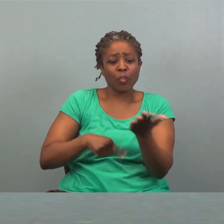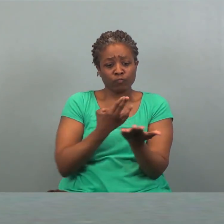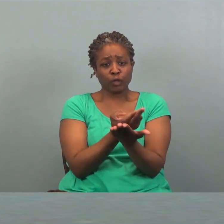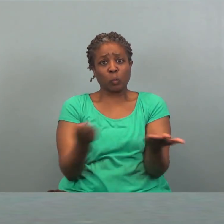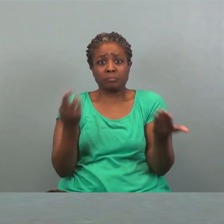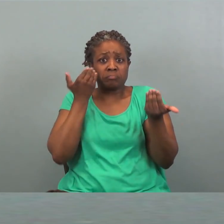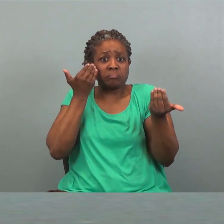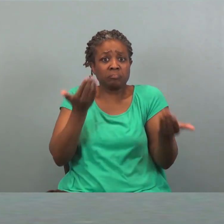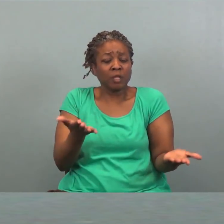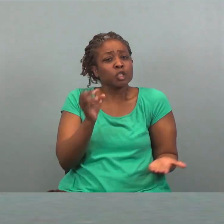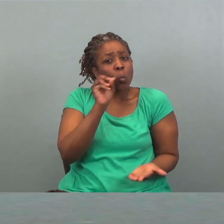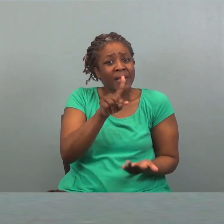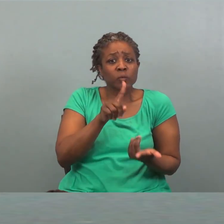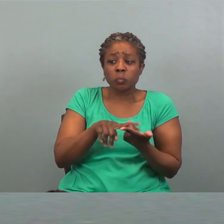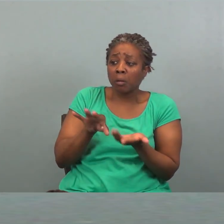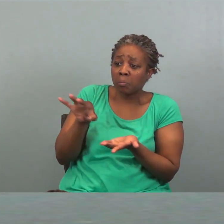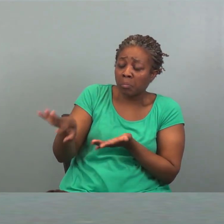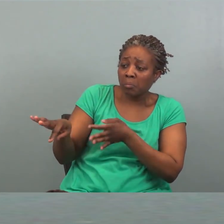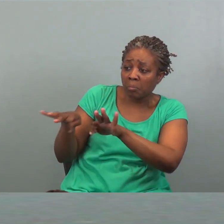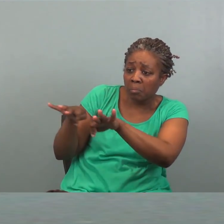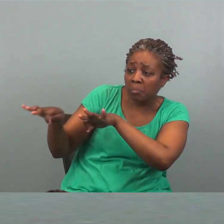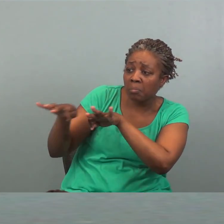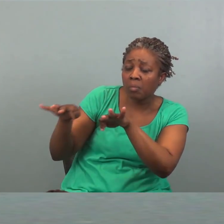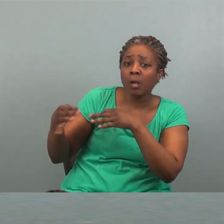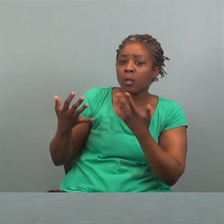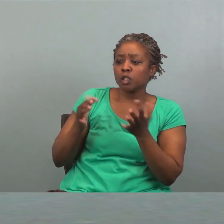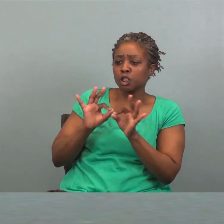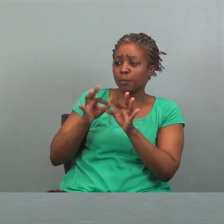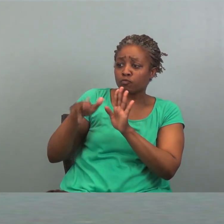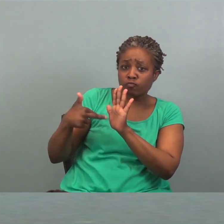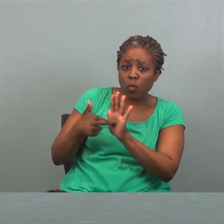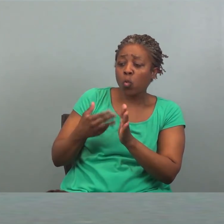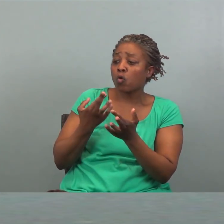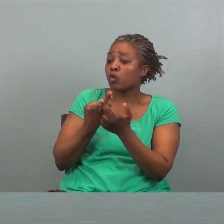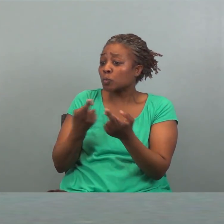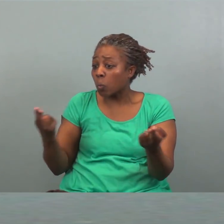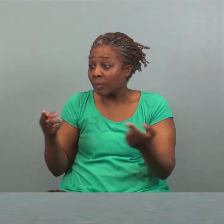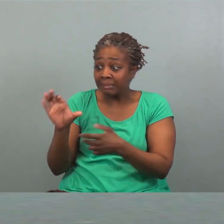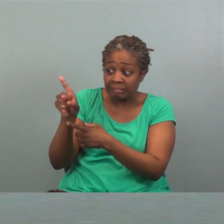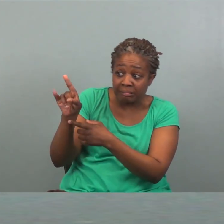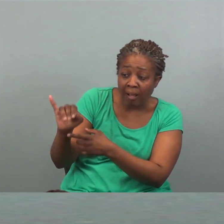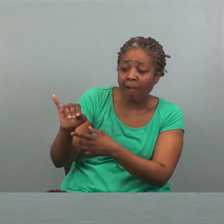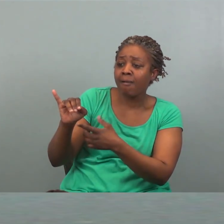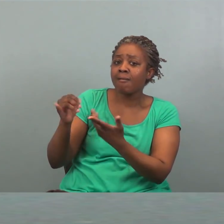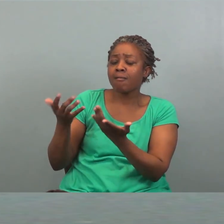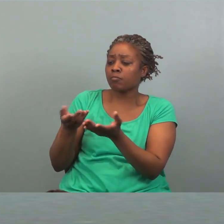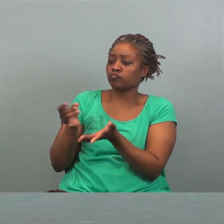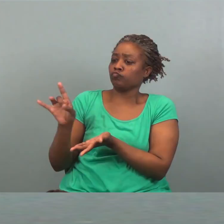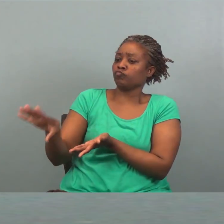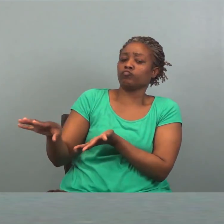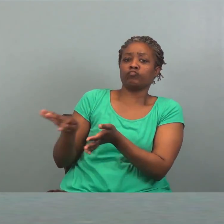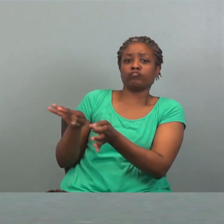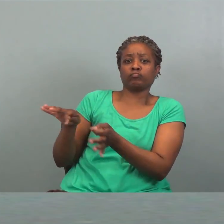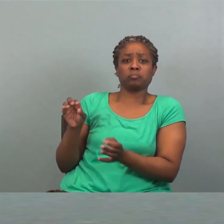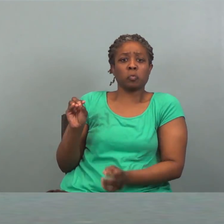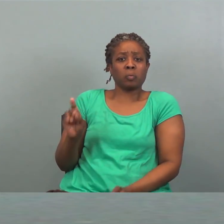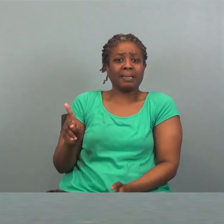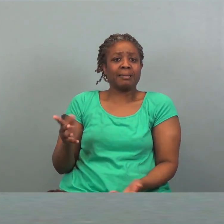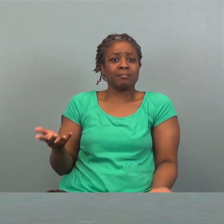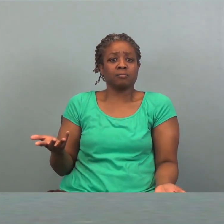They may have no idea about resources available to them. It's perfectly fine to share your knowledge, explain the role of an interpreter, offer the possibility of working with a CDI, and other resources.